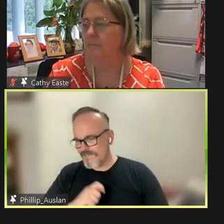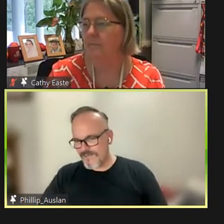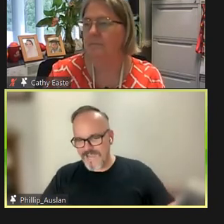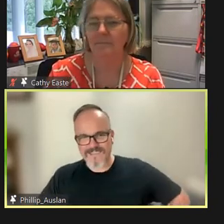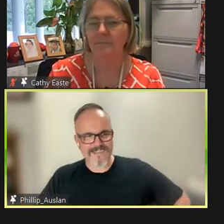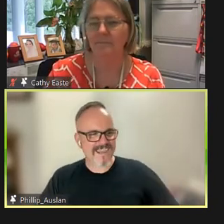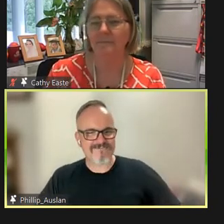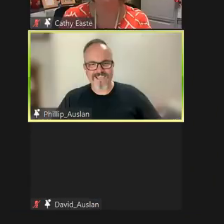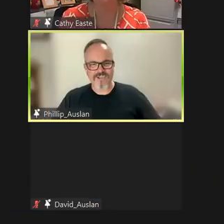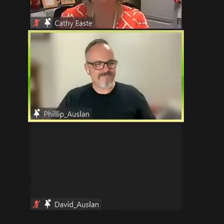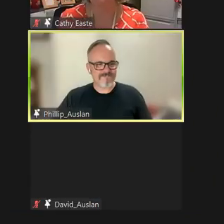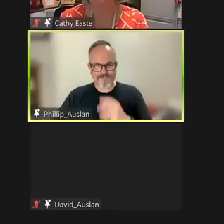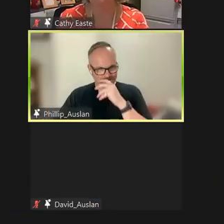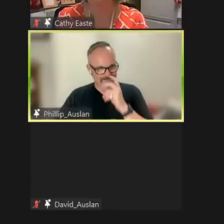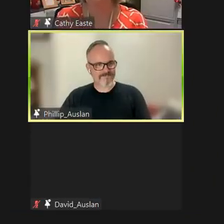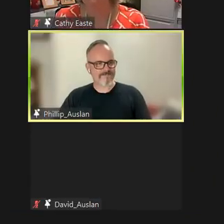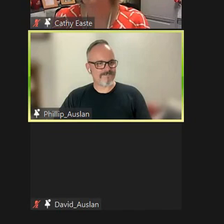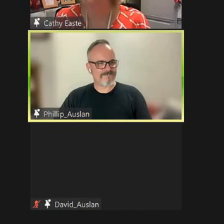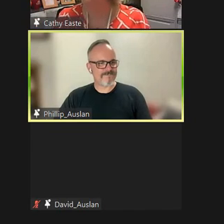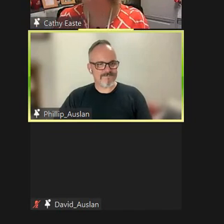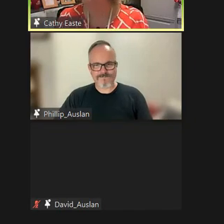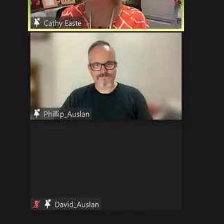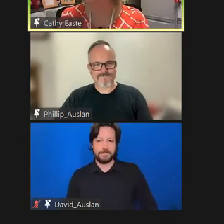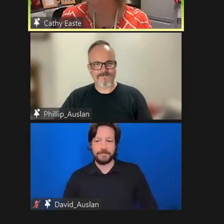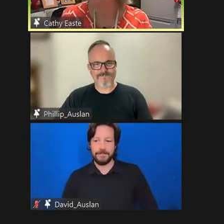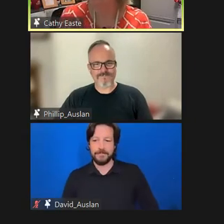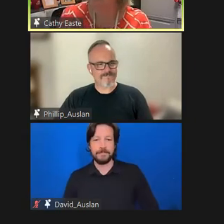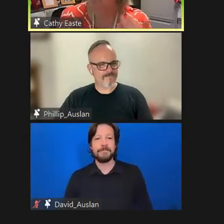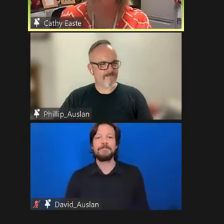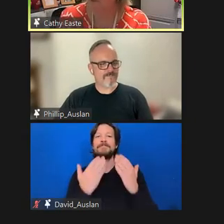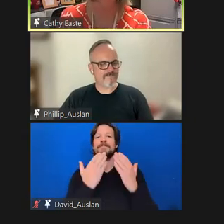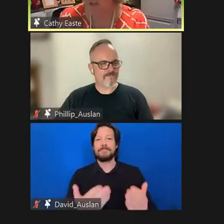over to Cathy again. Thank you. CATHY: Thanks, Riona. Just quickly